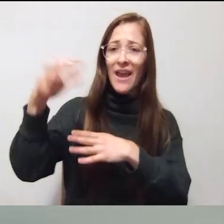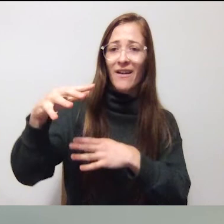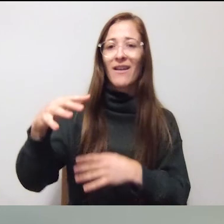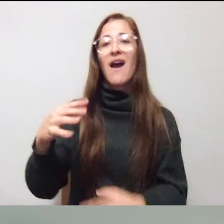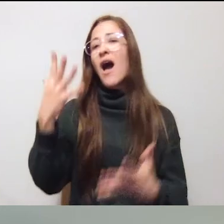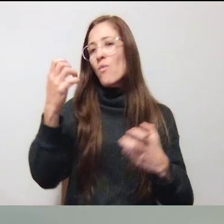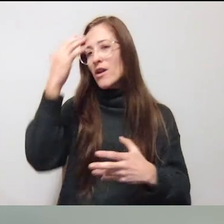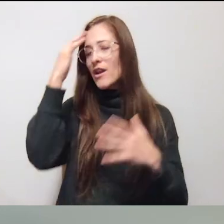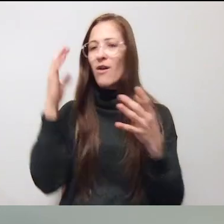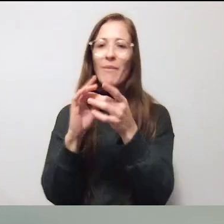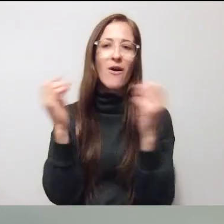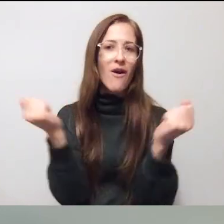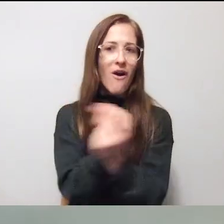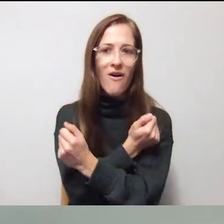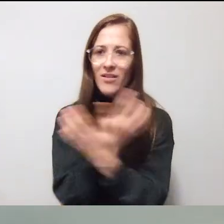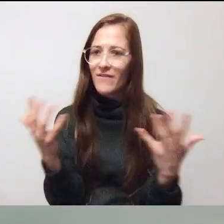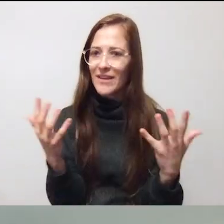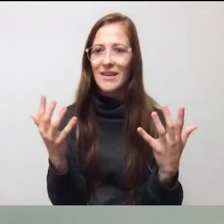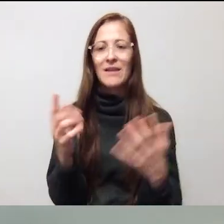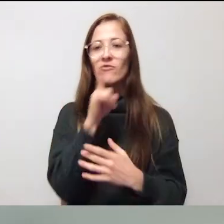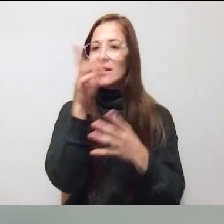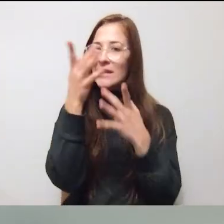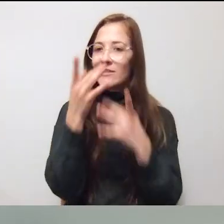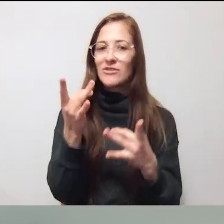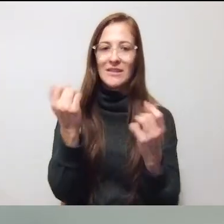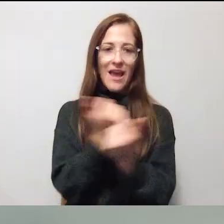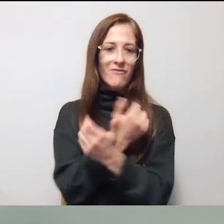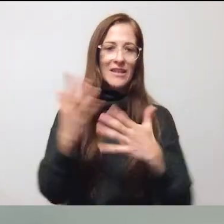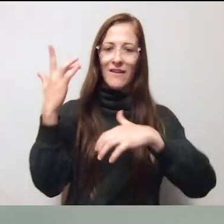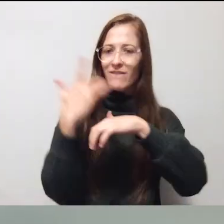I am so interested in all of the things that are available.